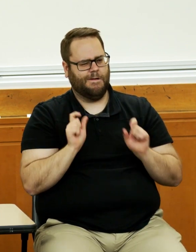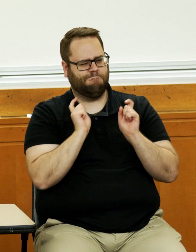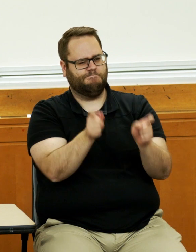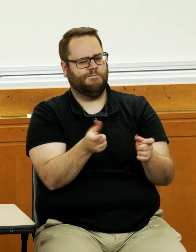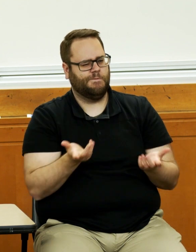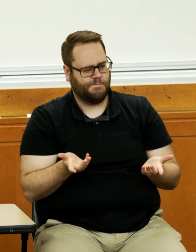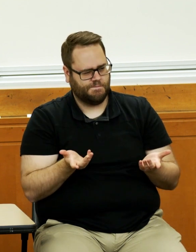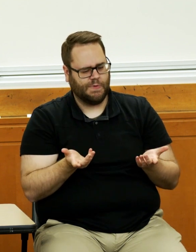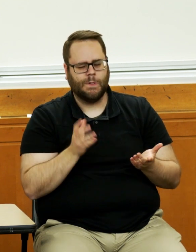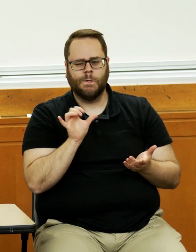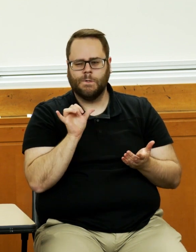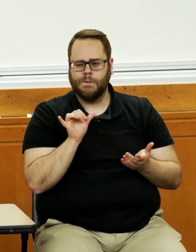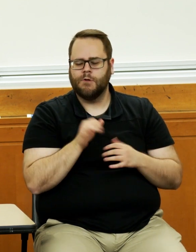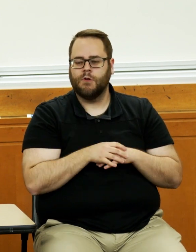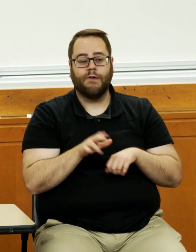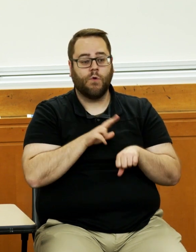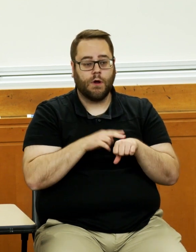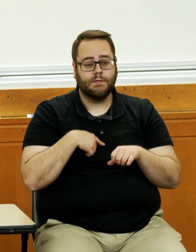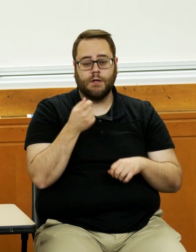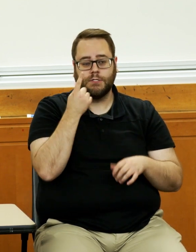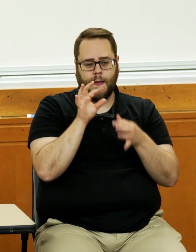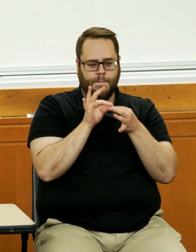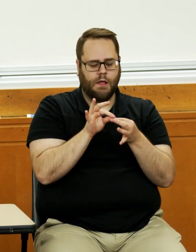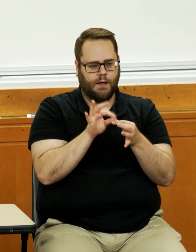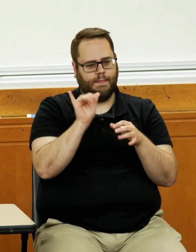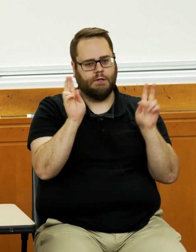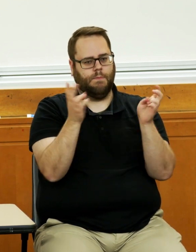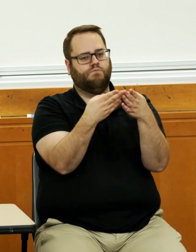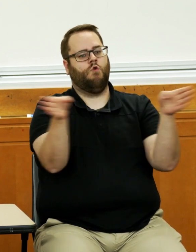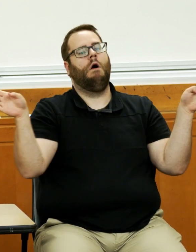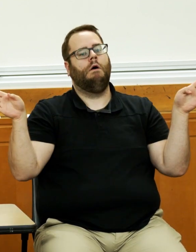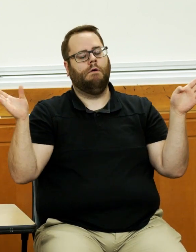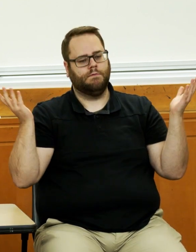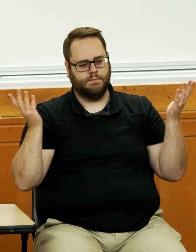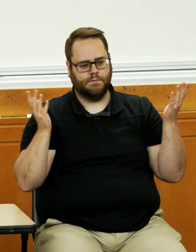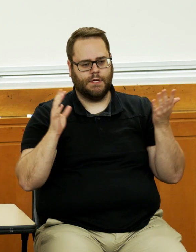Of course, I understand that belonging is a broad topic and it's open to interpretation.